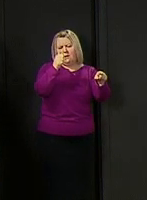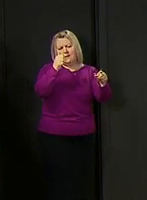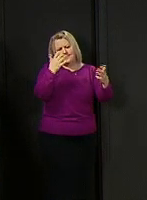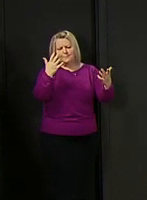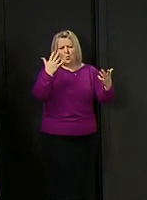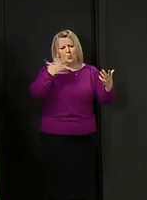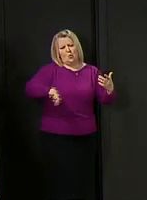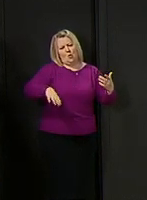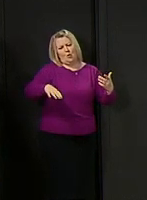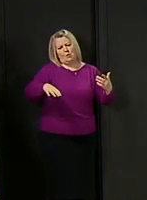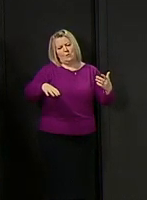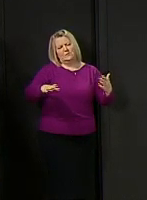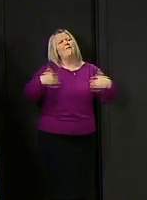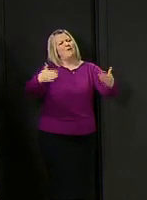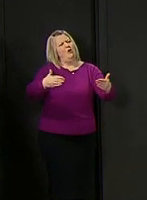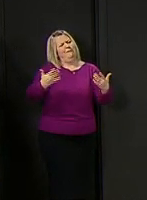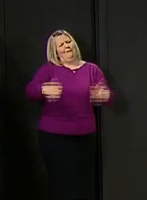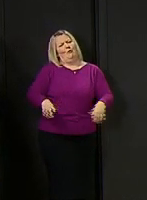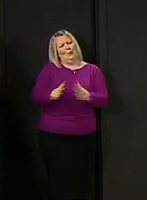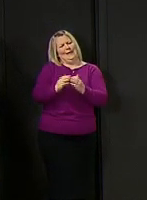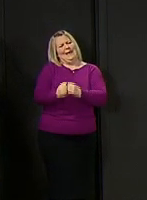events that happened at the weekend there. And in the interests of doing that I would